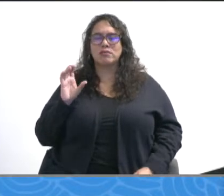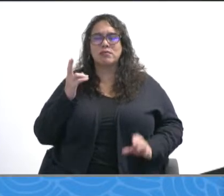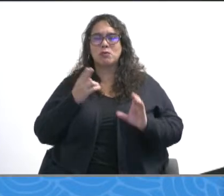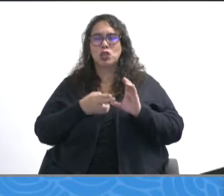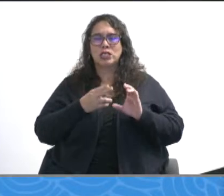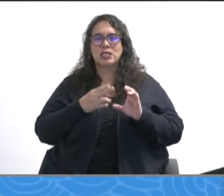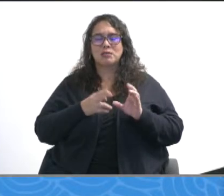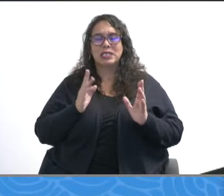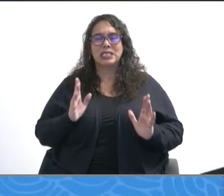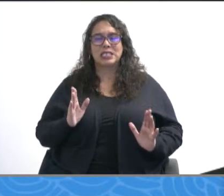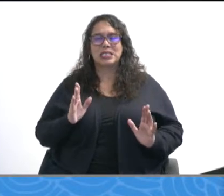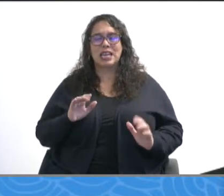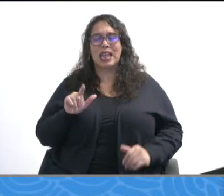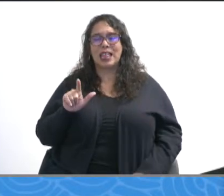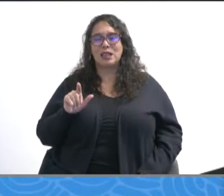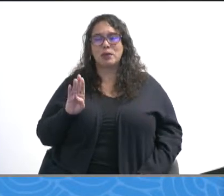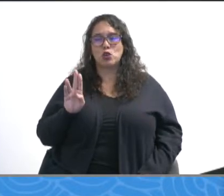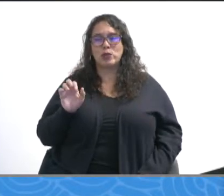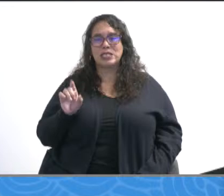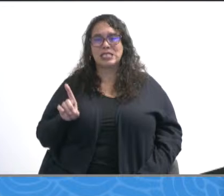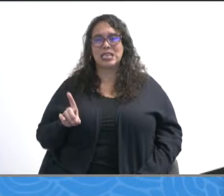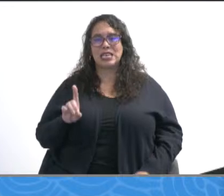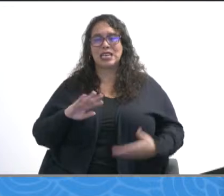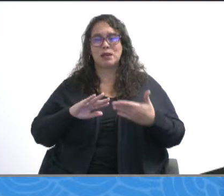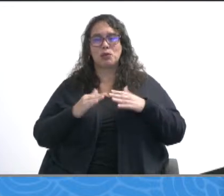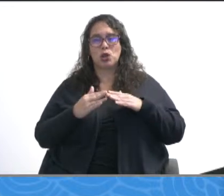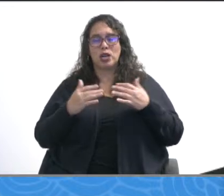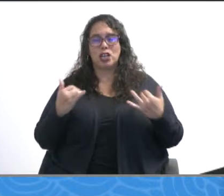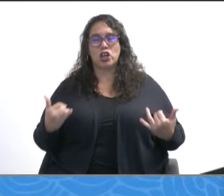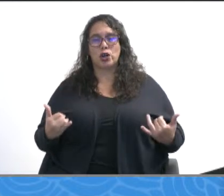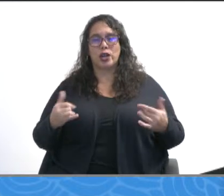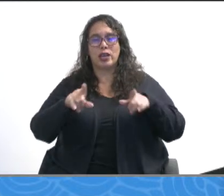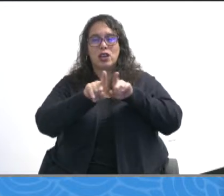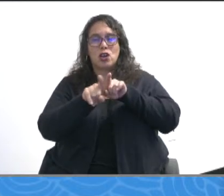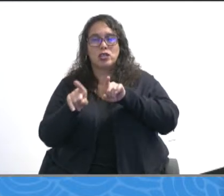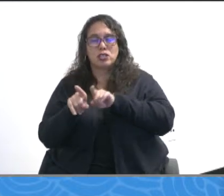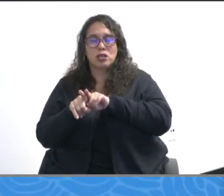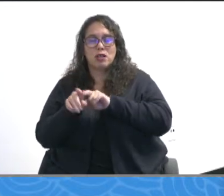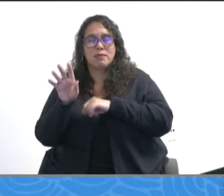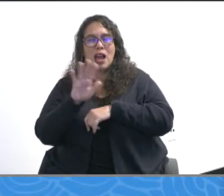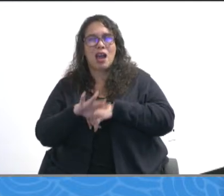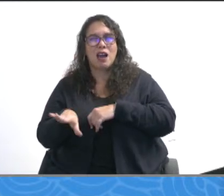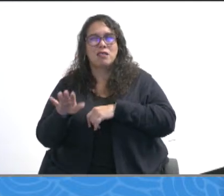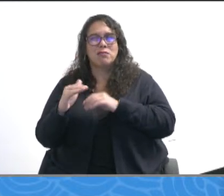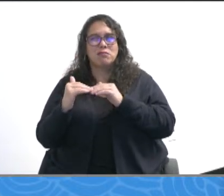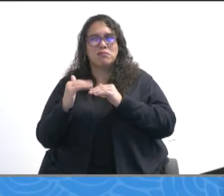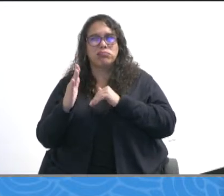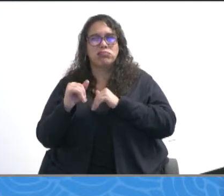from our LBUSD community, currently. We have also had about, over a thousand thoughts have already been shared.